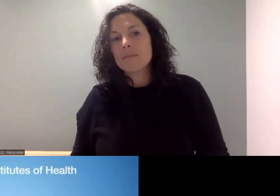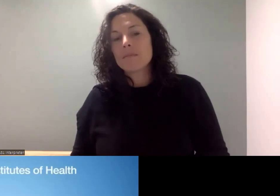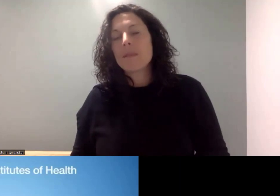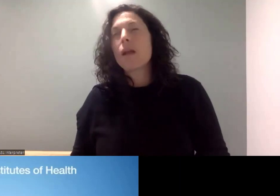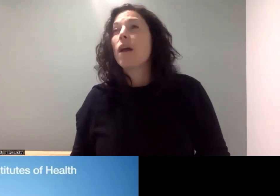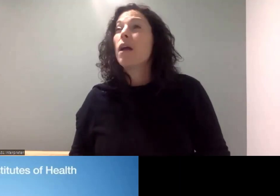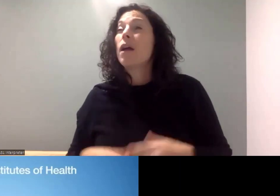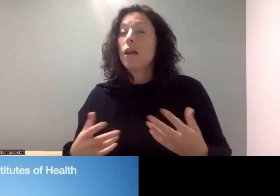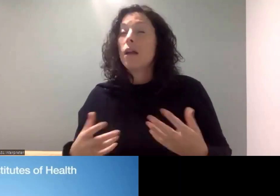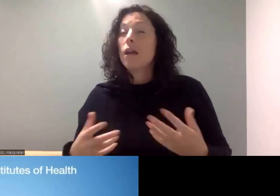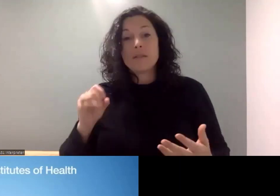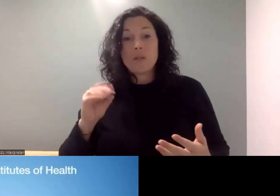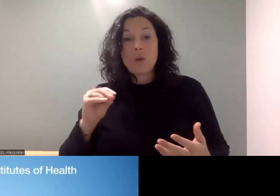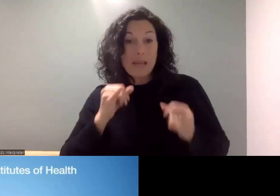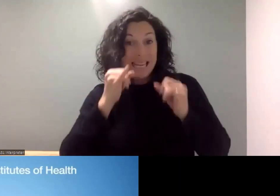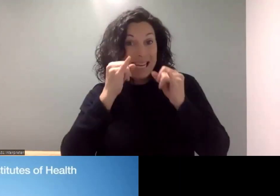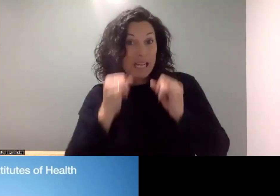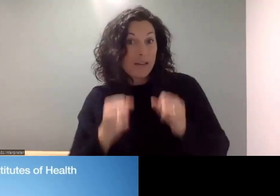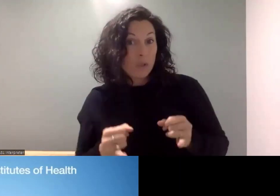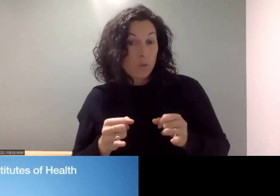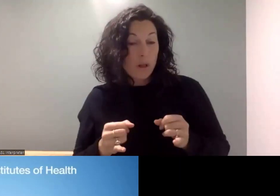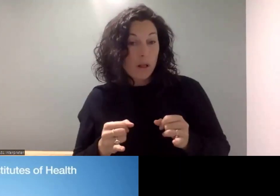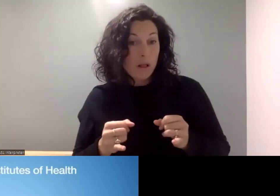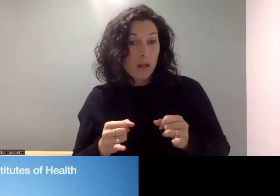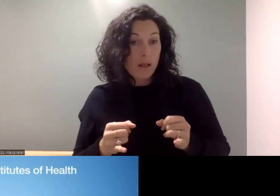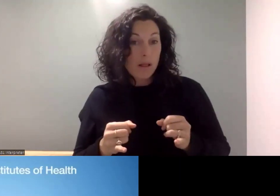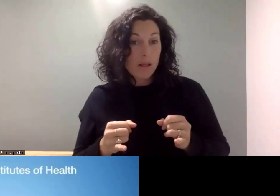Ki-Cha Flash-Zapata: So is the individual a key person?